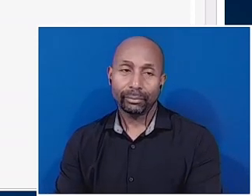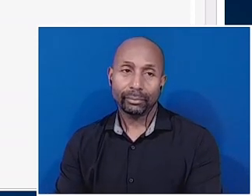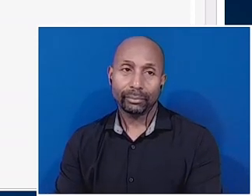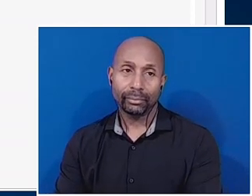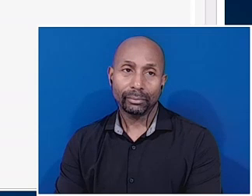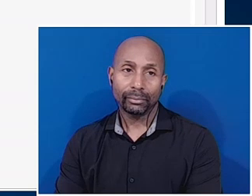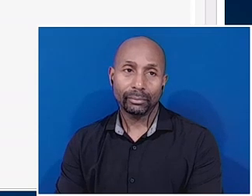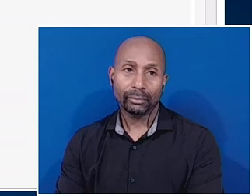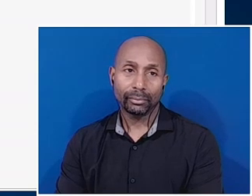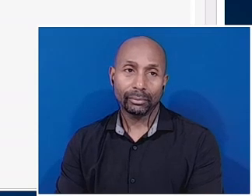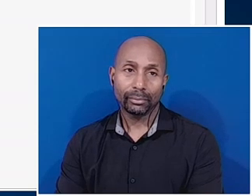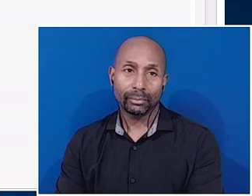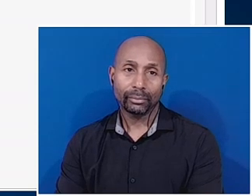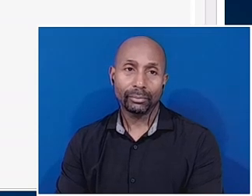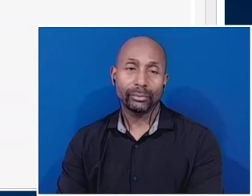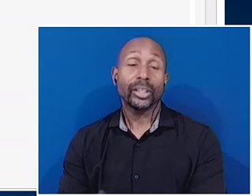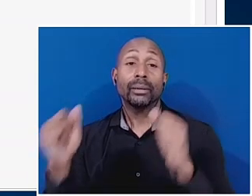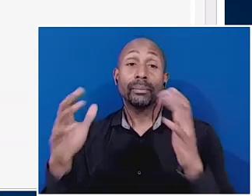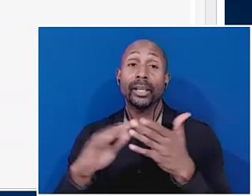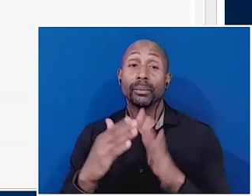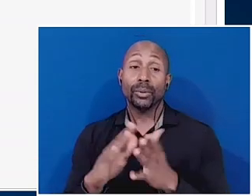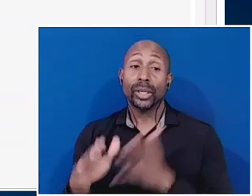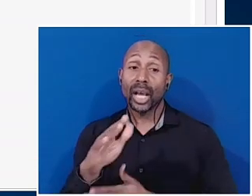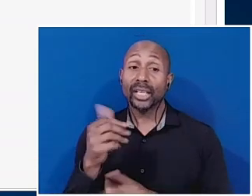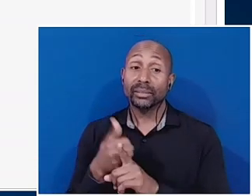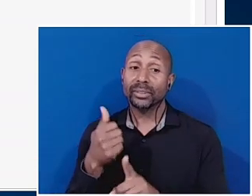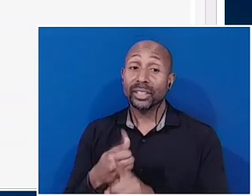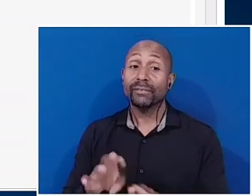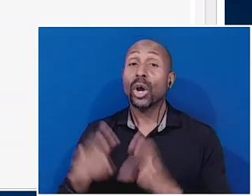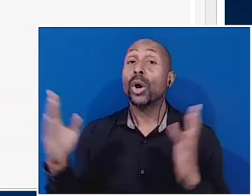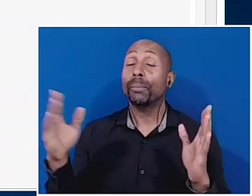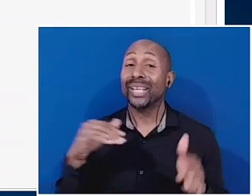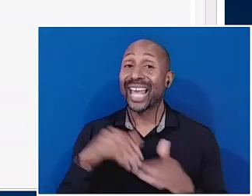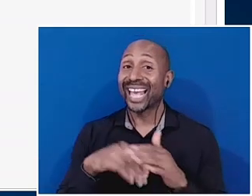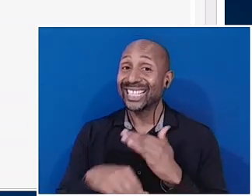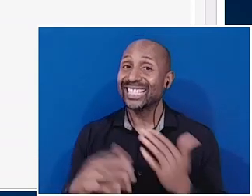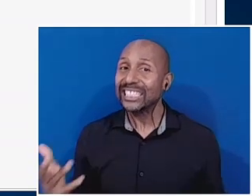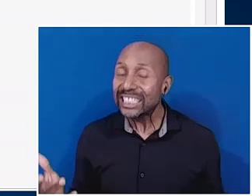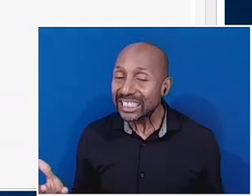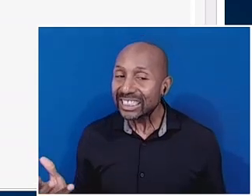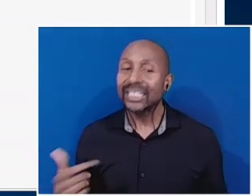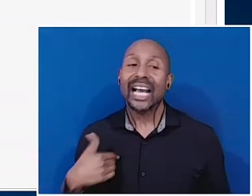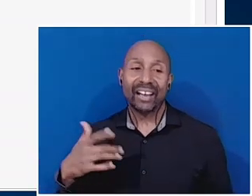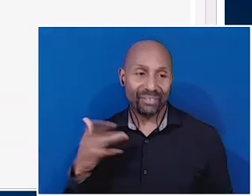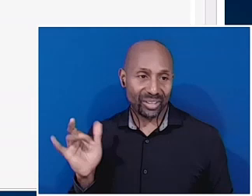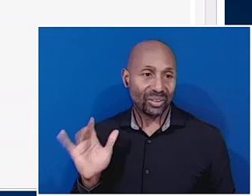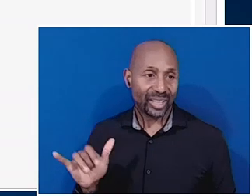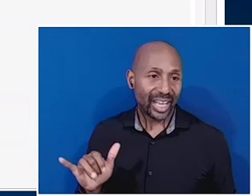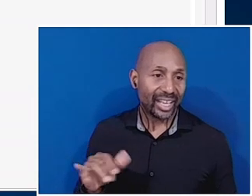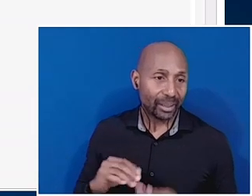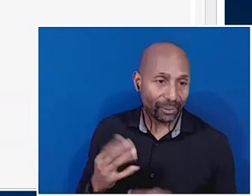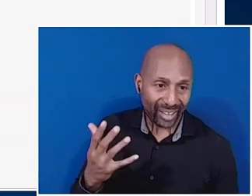access. So, I just feel that that's a broad brush for both of those, for both